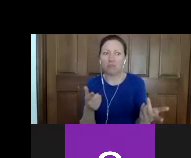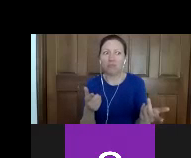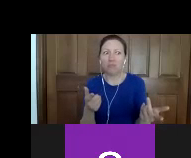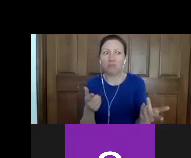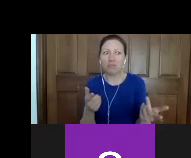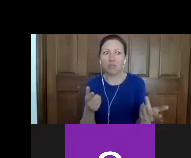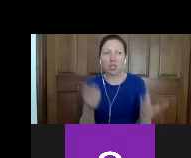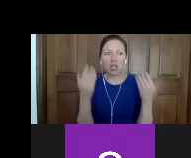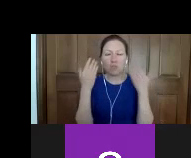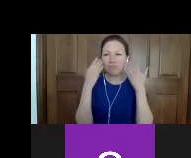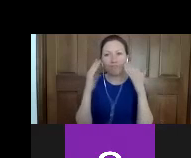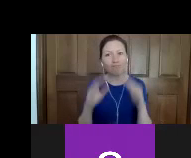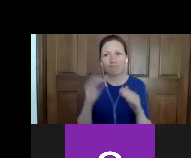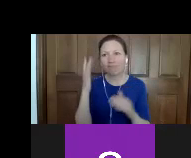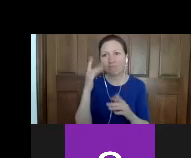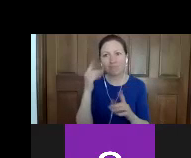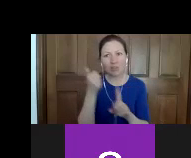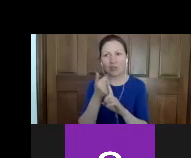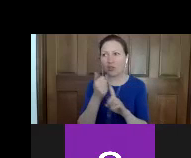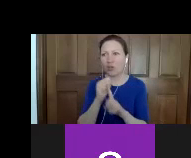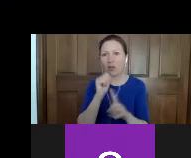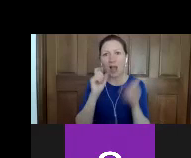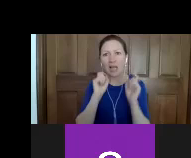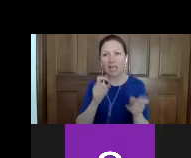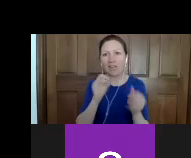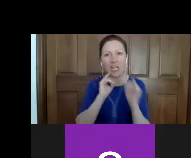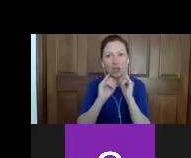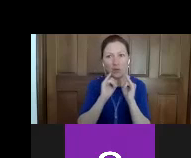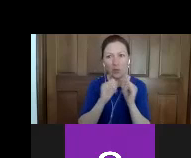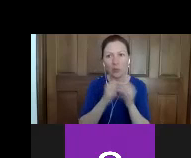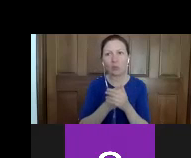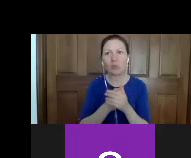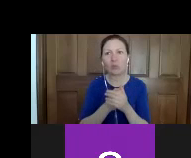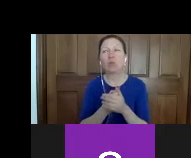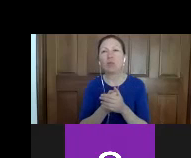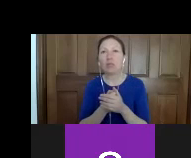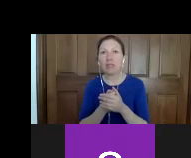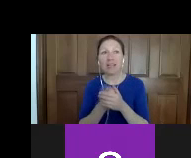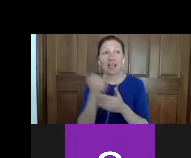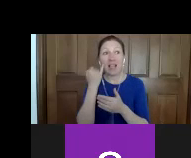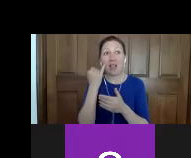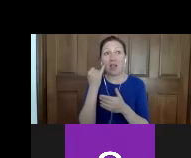weren't given an interview. And so that is, again, why we say wait until you've got that